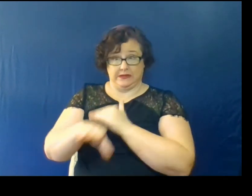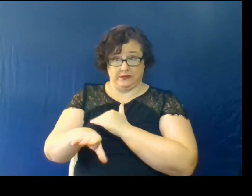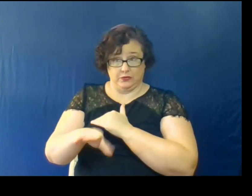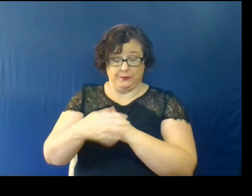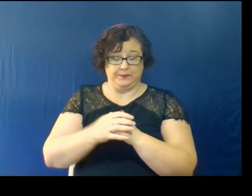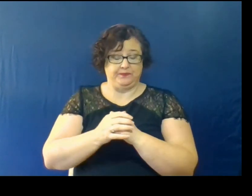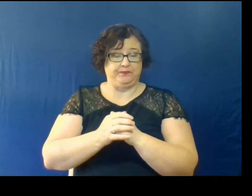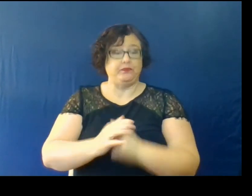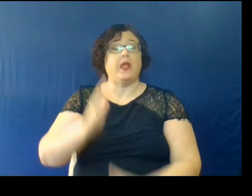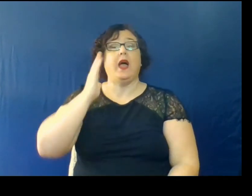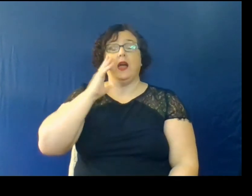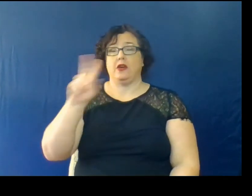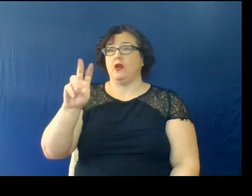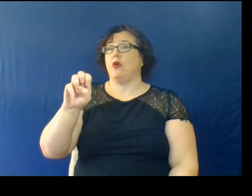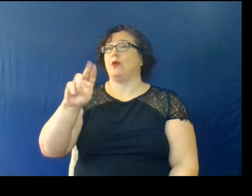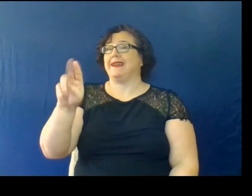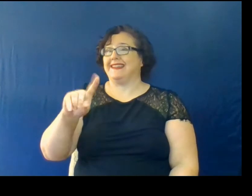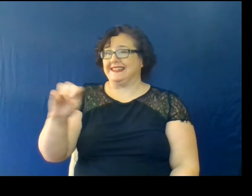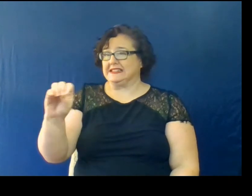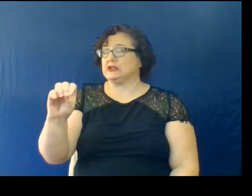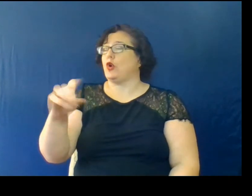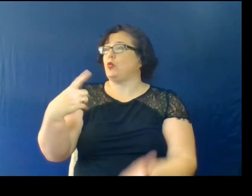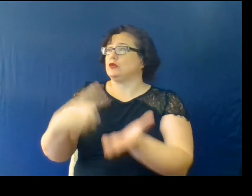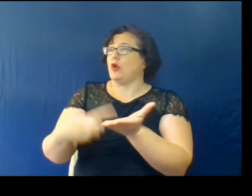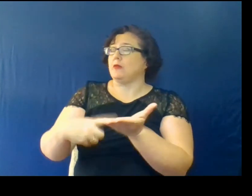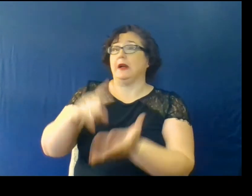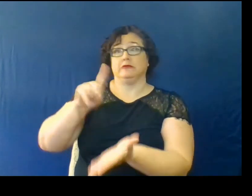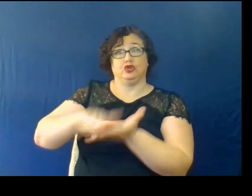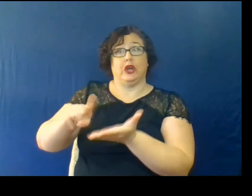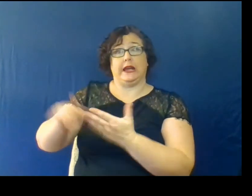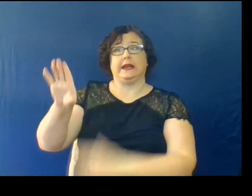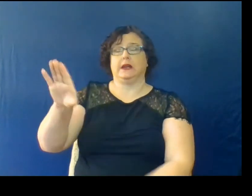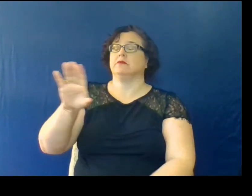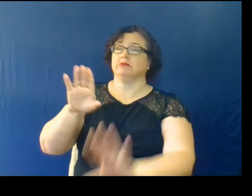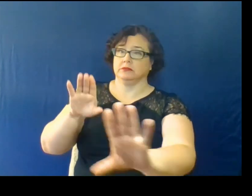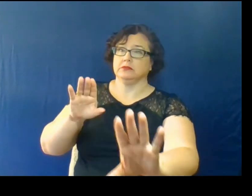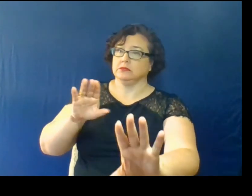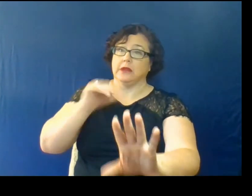Vincenzo was talking about you know checking with it and I certainly don't oppose anybody checking